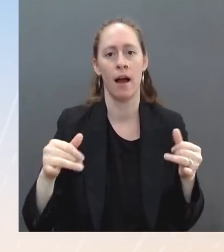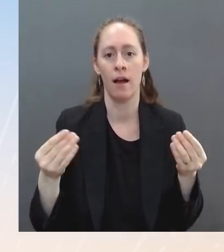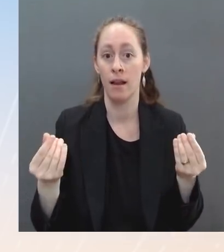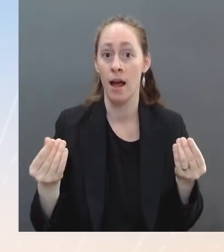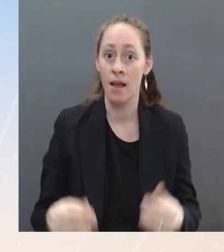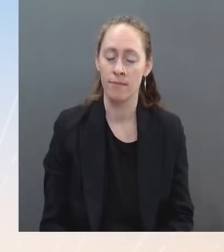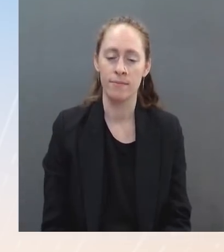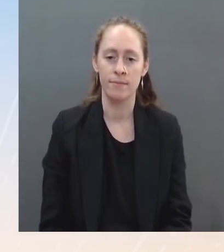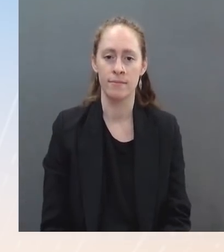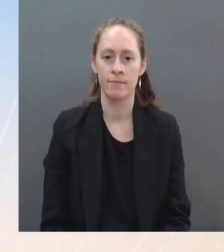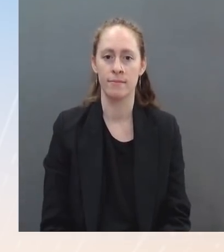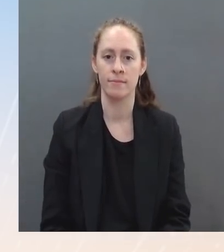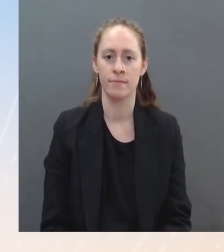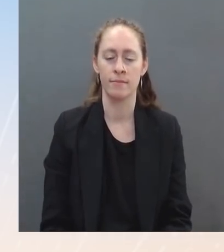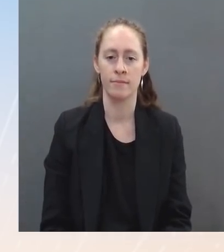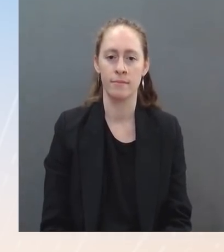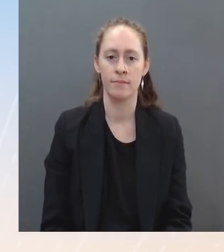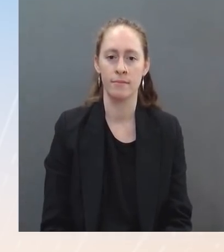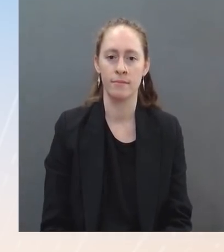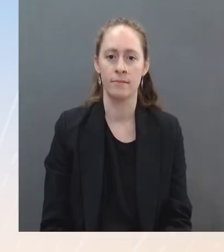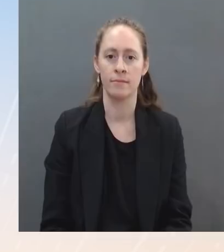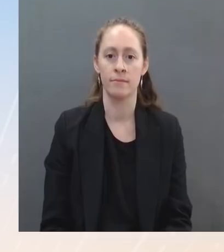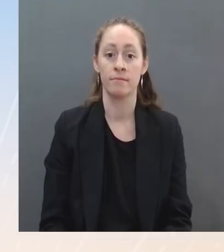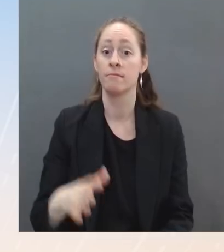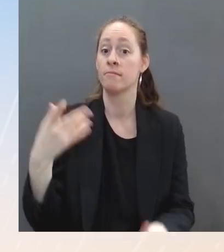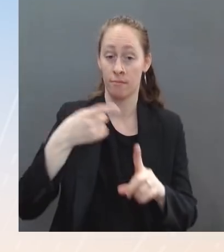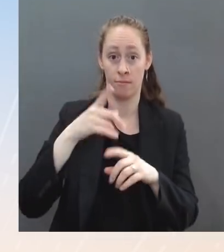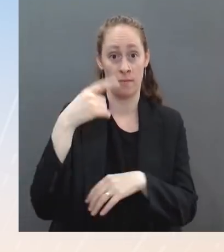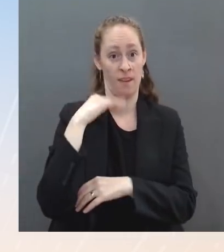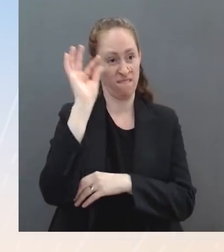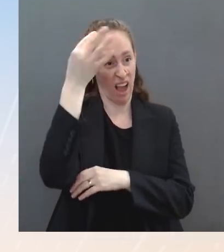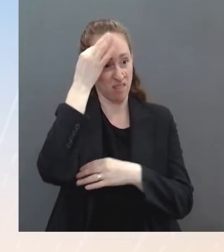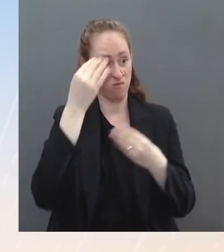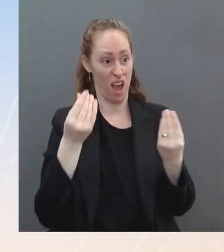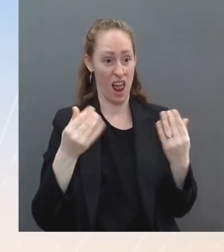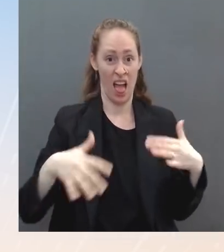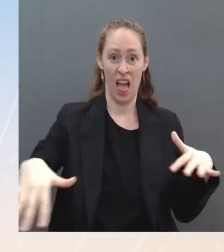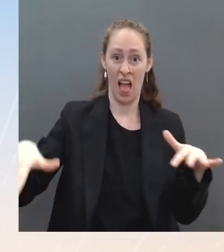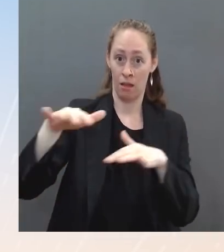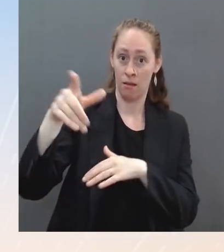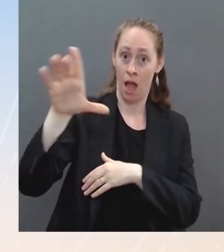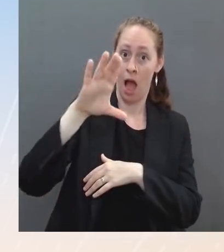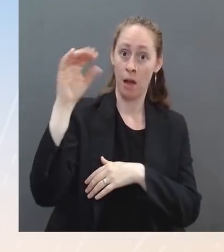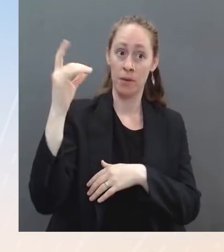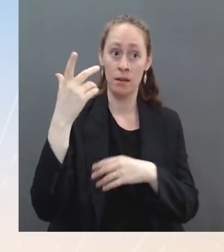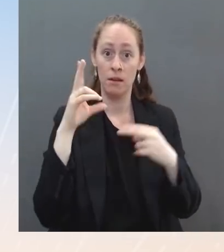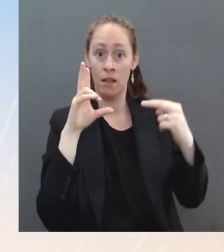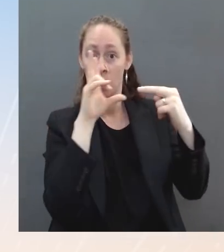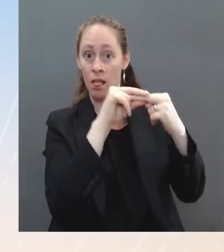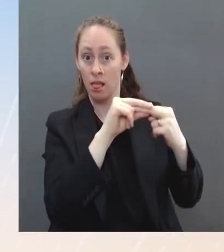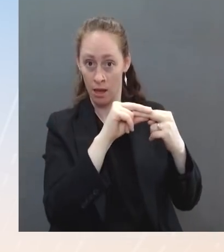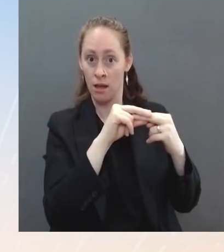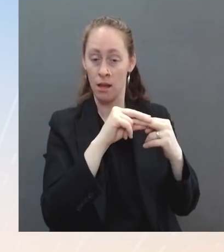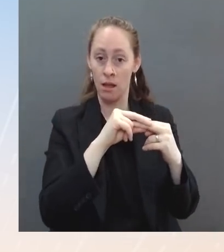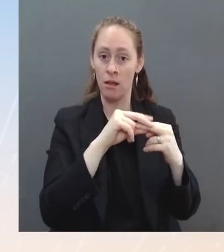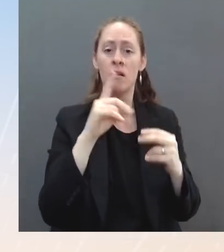with the federal government on public land. The lease is to explore and to pursue production.